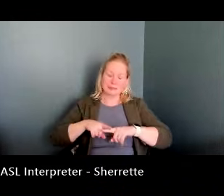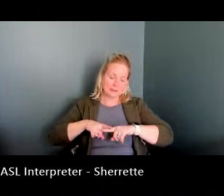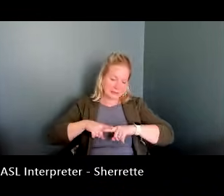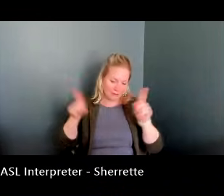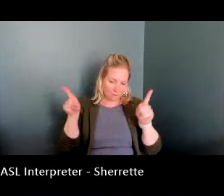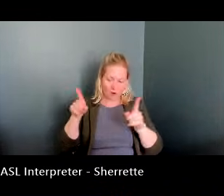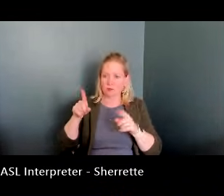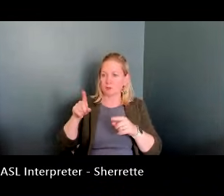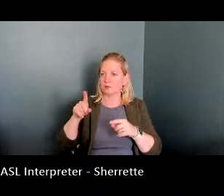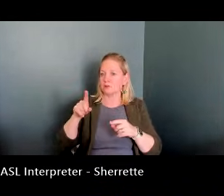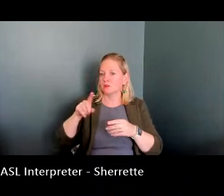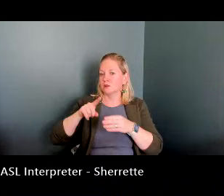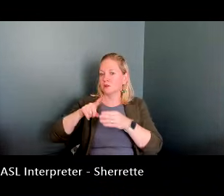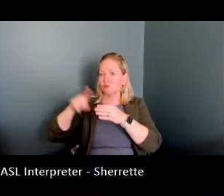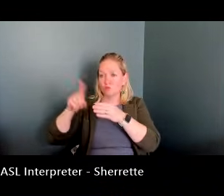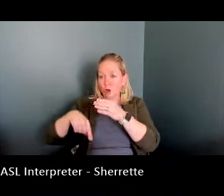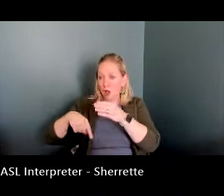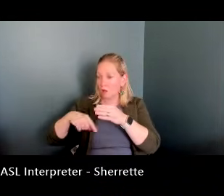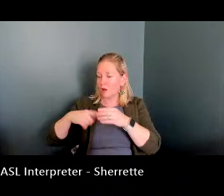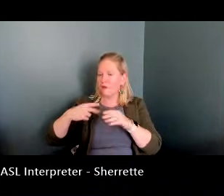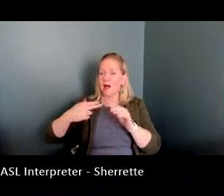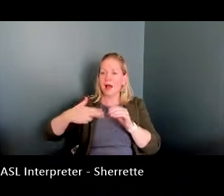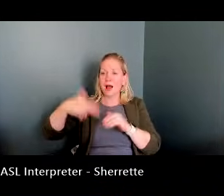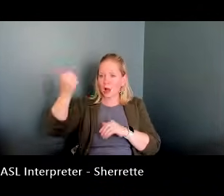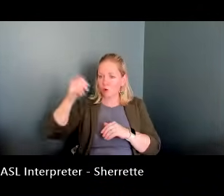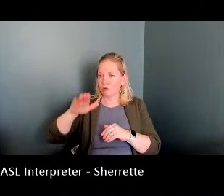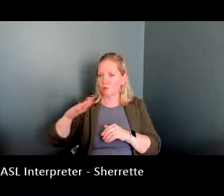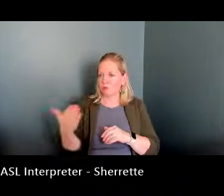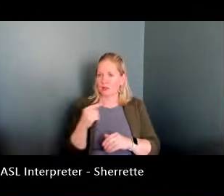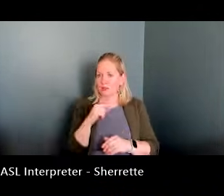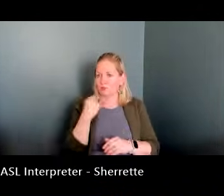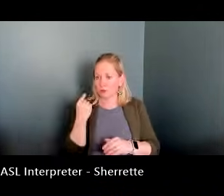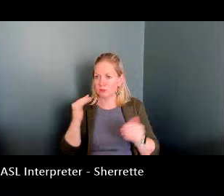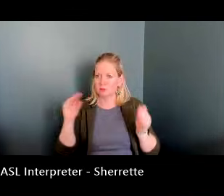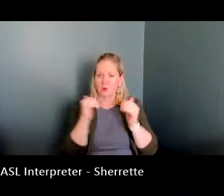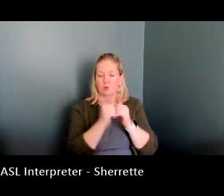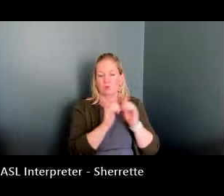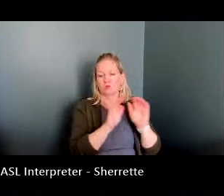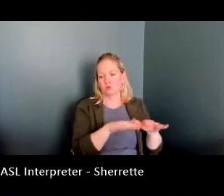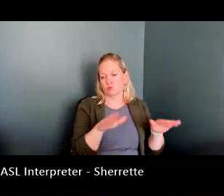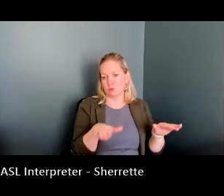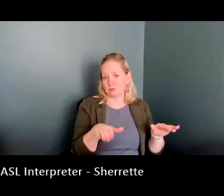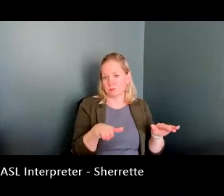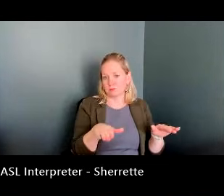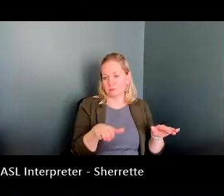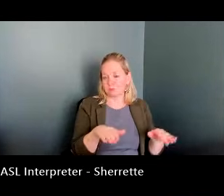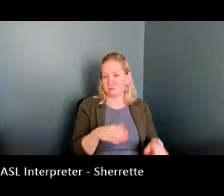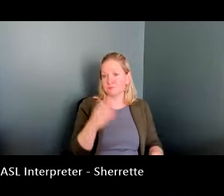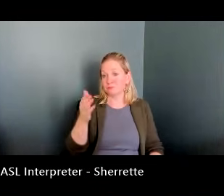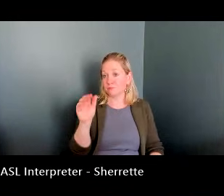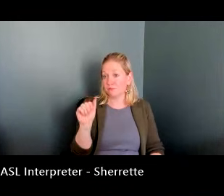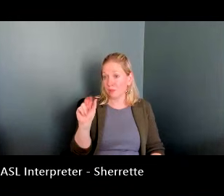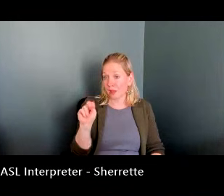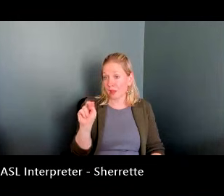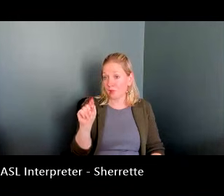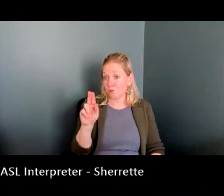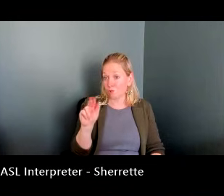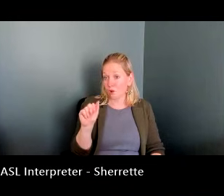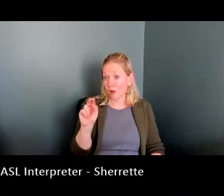a much higher mortality risks than do children. And Antuan, your daughter, it appears,